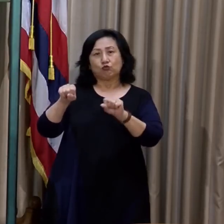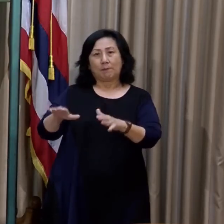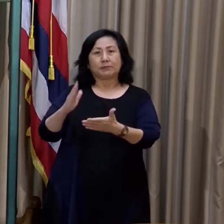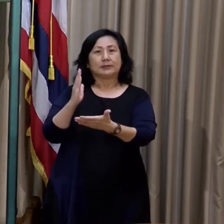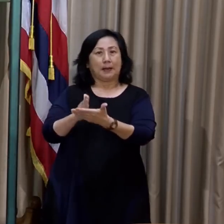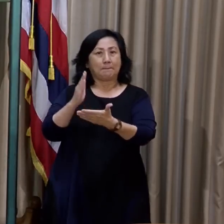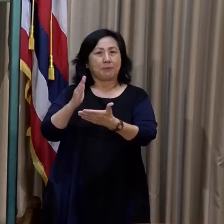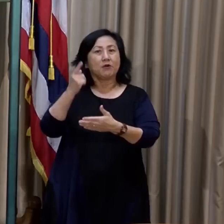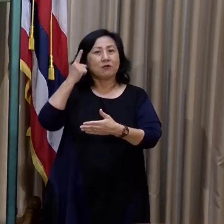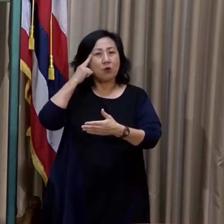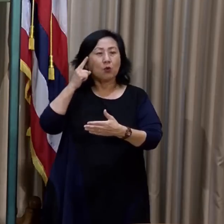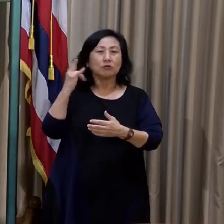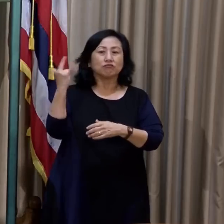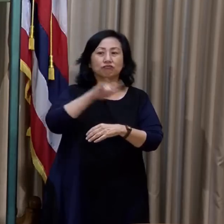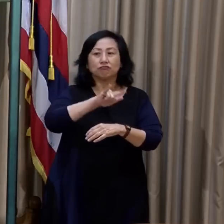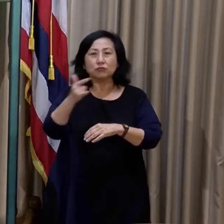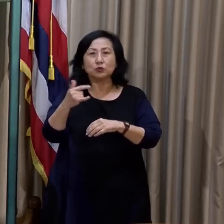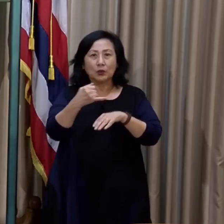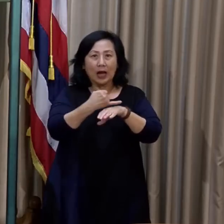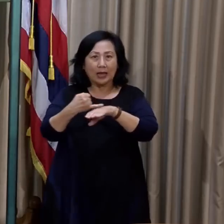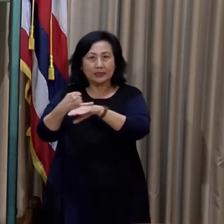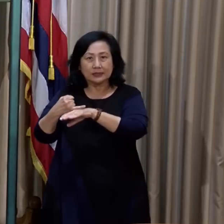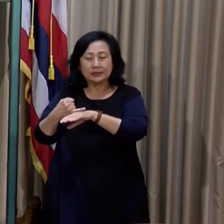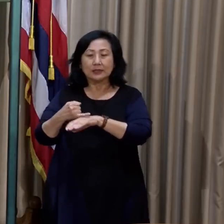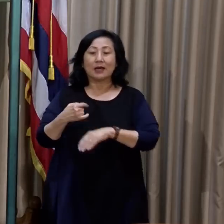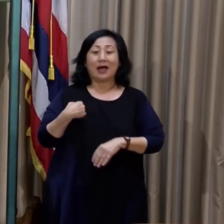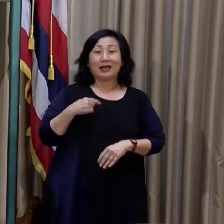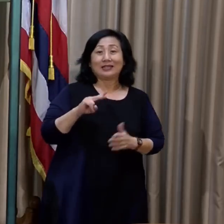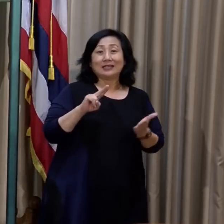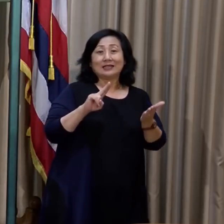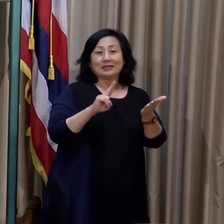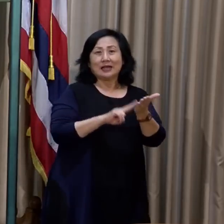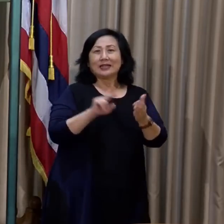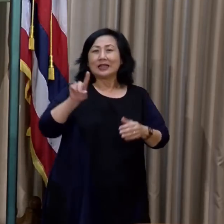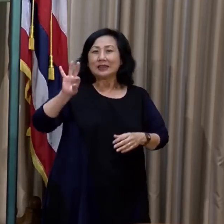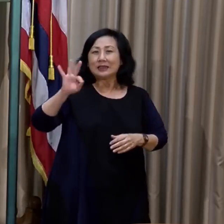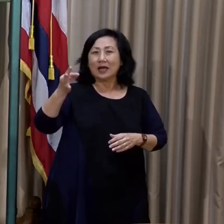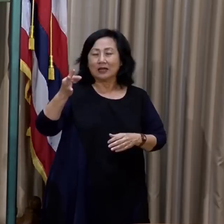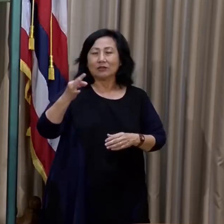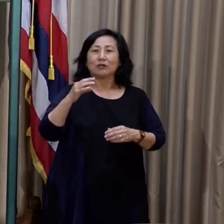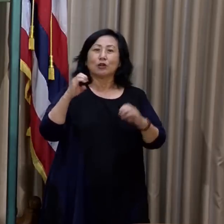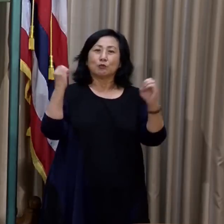WE WOULD BE REOPENING INTER-ISLAND AND DROPPING THE QUARANTINE, THE 14 DAY MANDATORY QUARANTINE FOR INTERISLAND